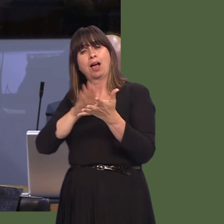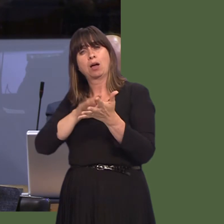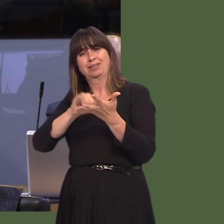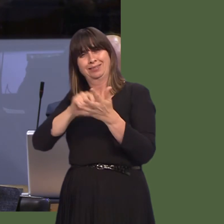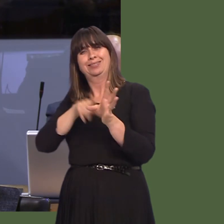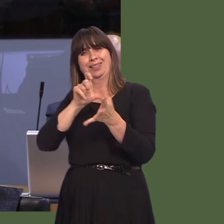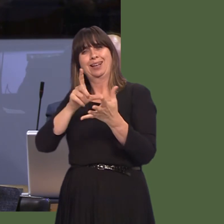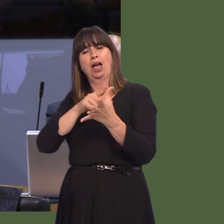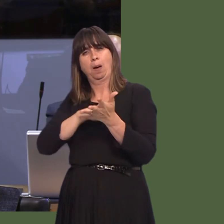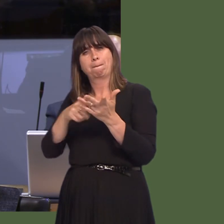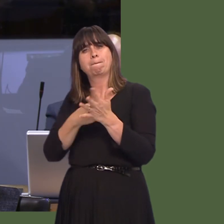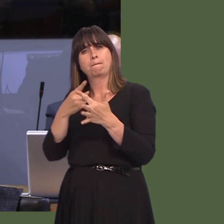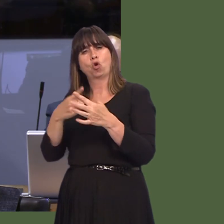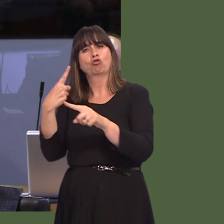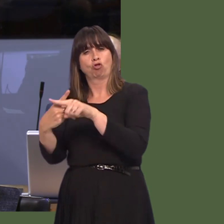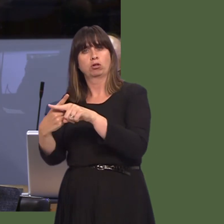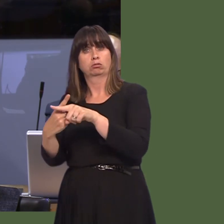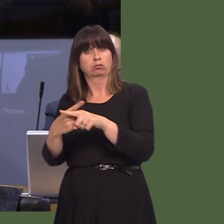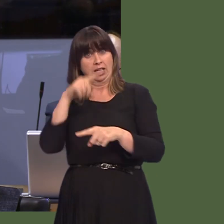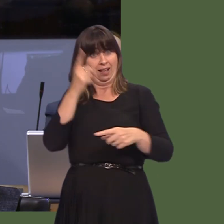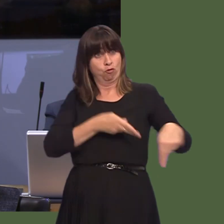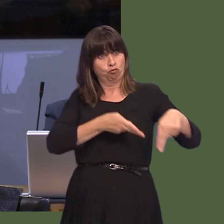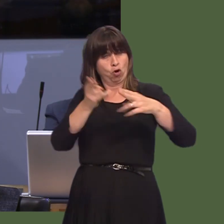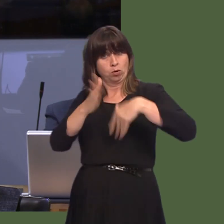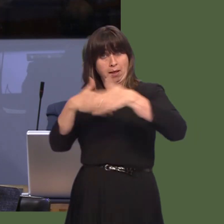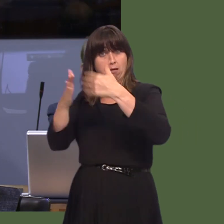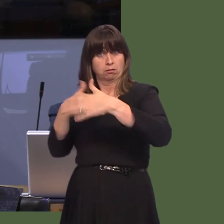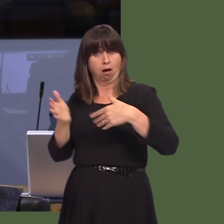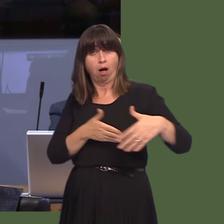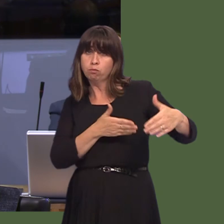Can the First Minister confirm that if this project is to go ahead it will require Welsh